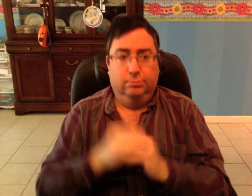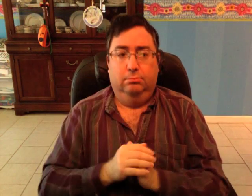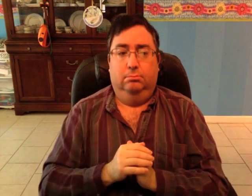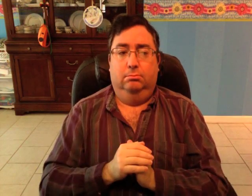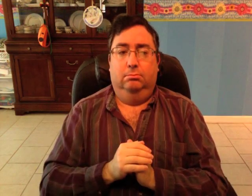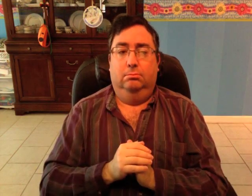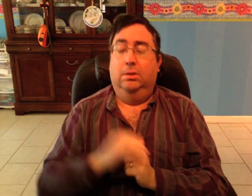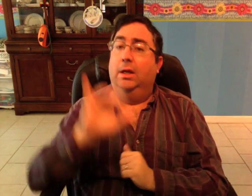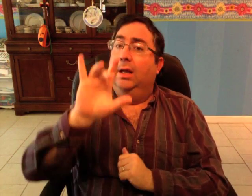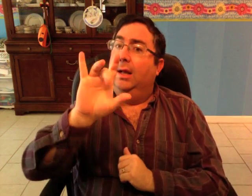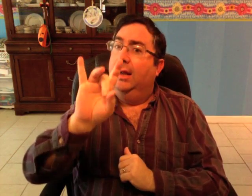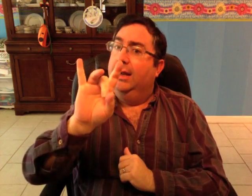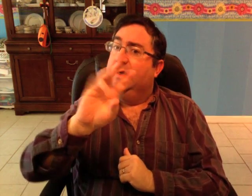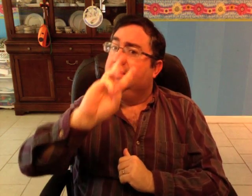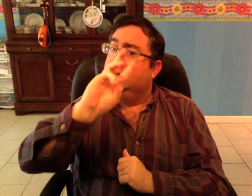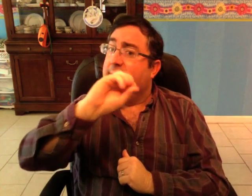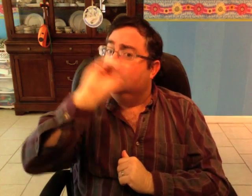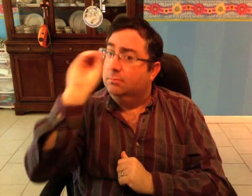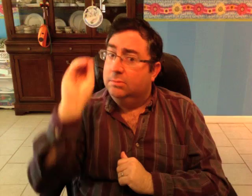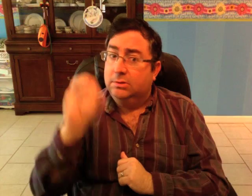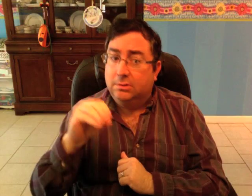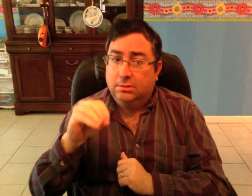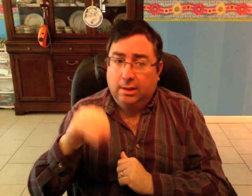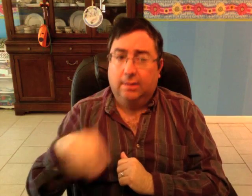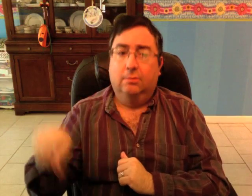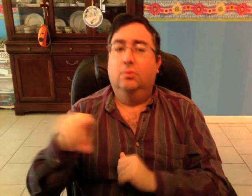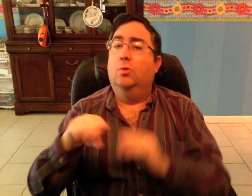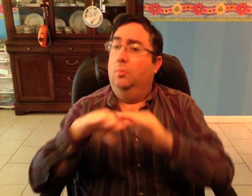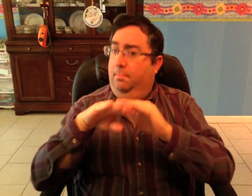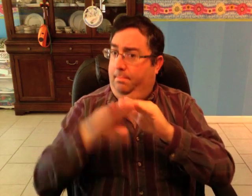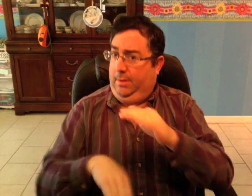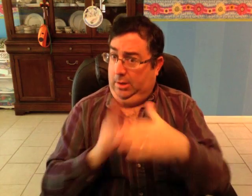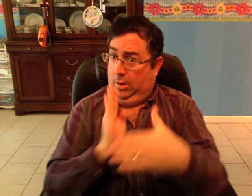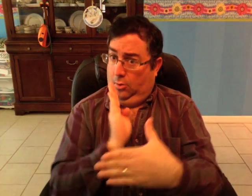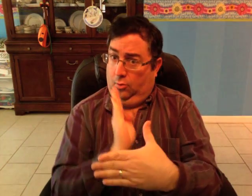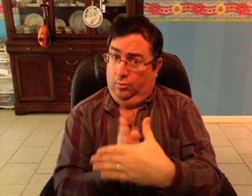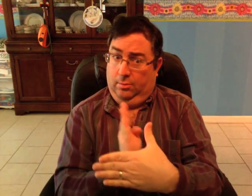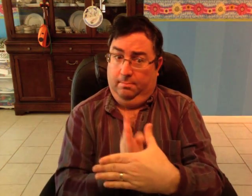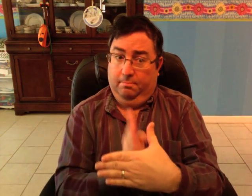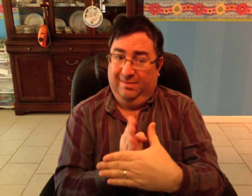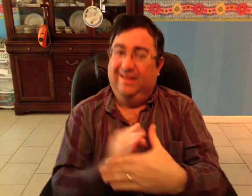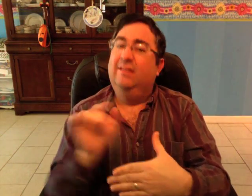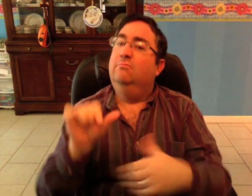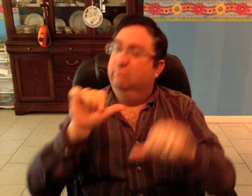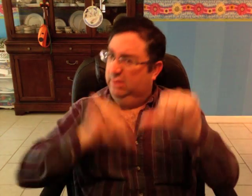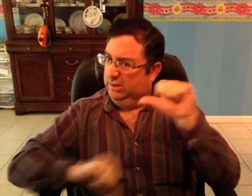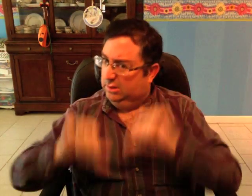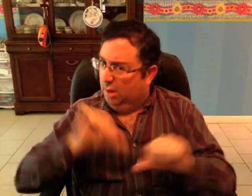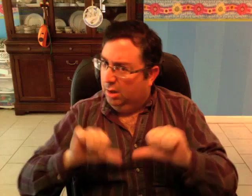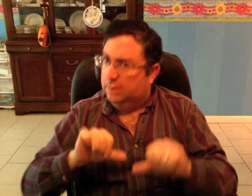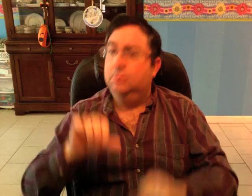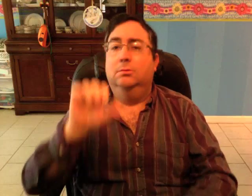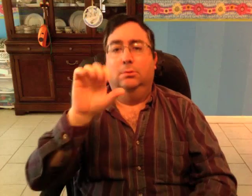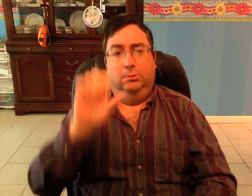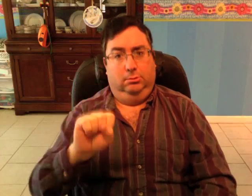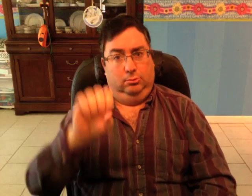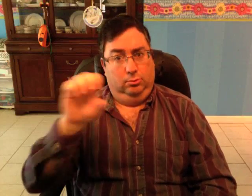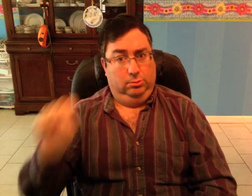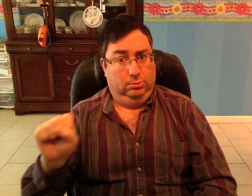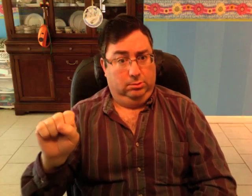86% were below the mean in Science and Social Studies,